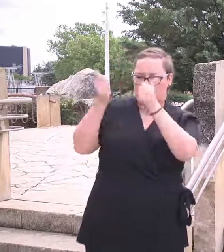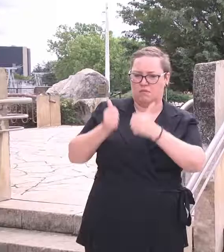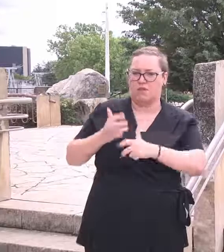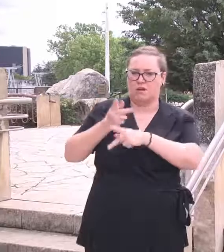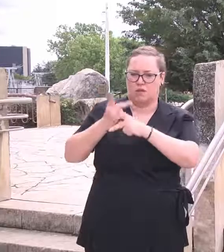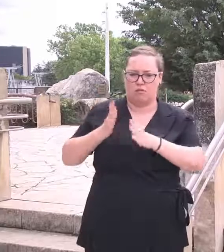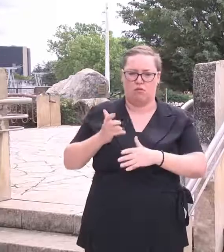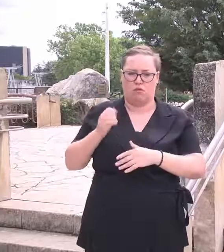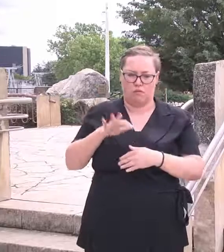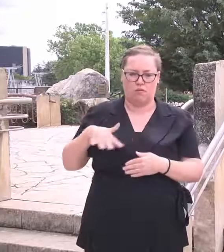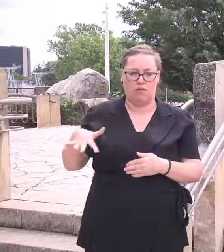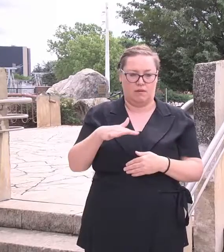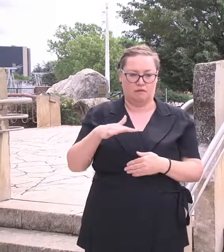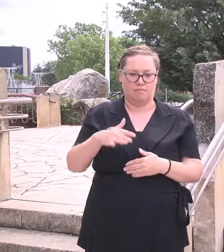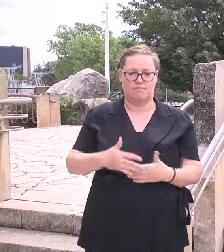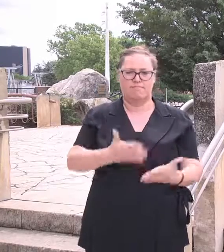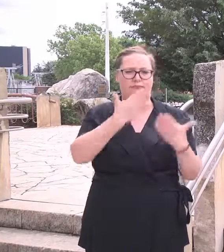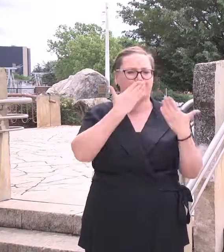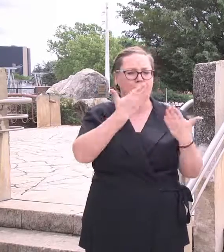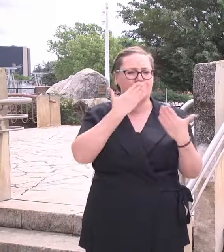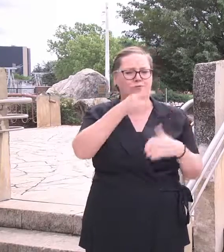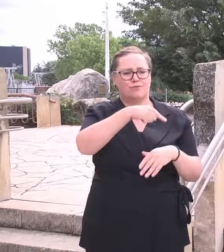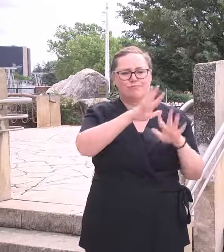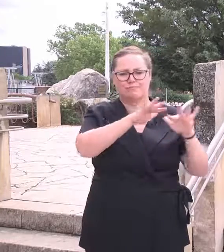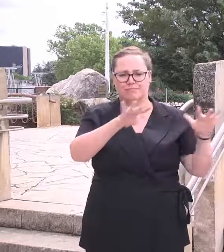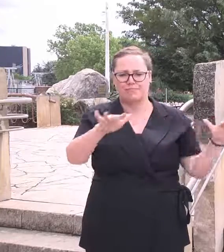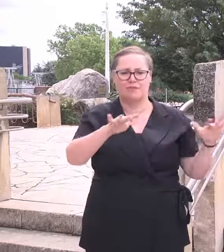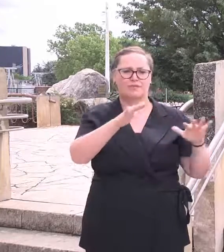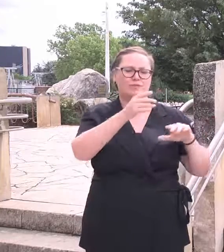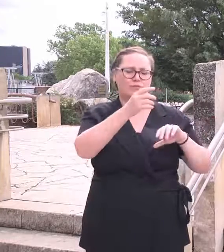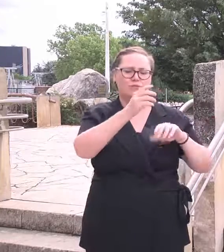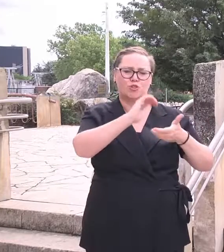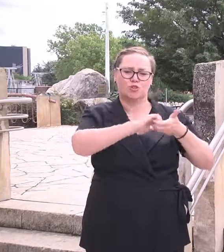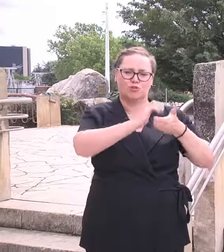you and shout out to various Community Partners for the event including presenting sponsor Blue